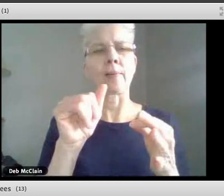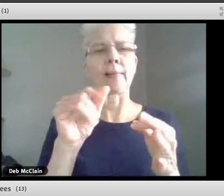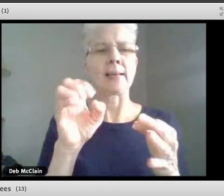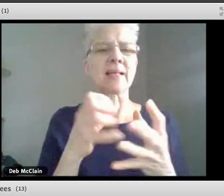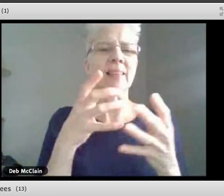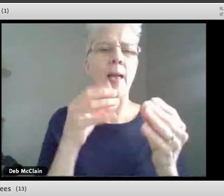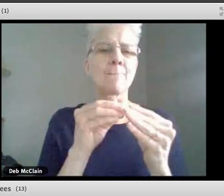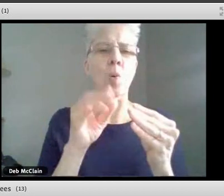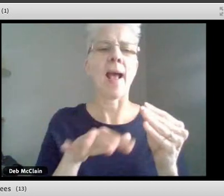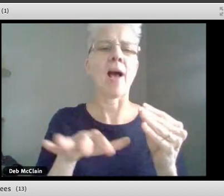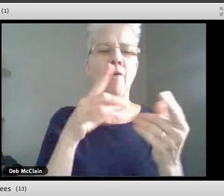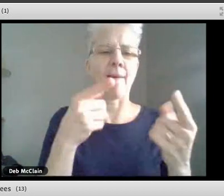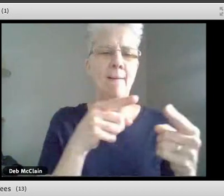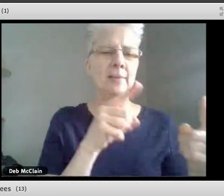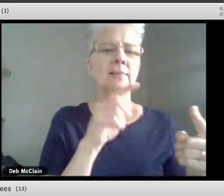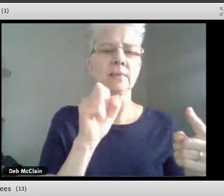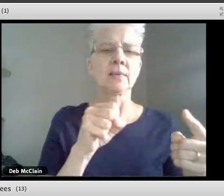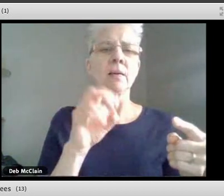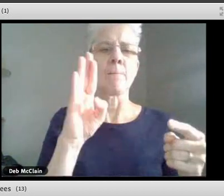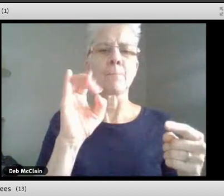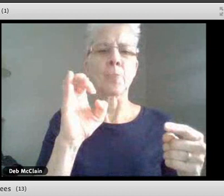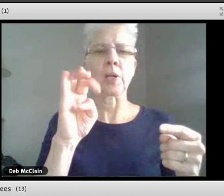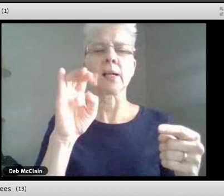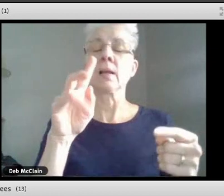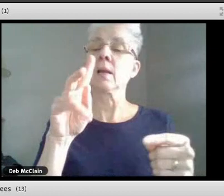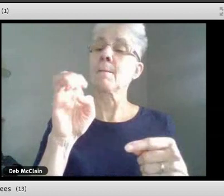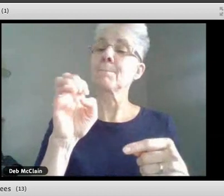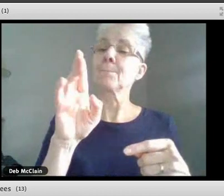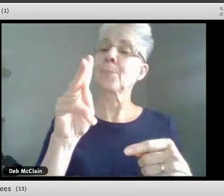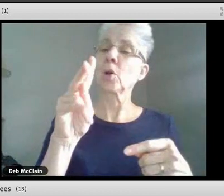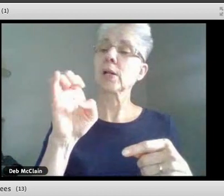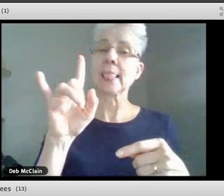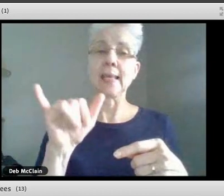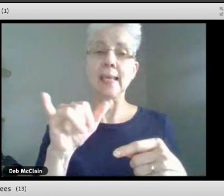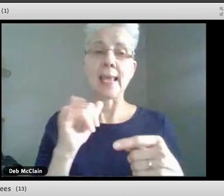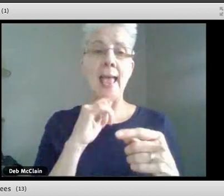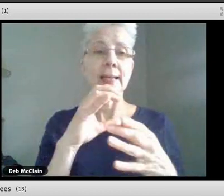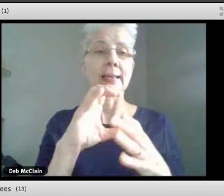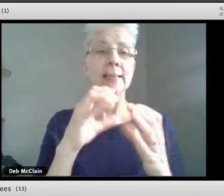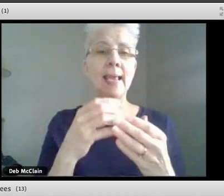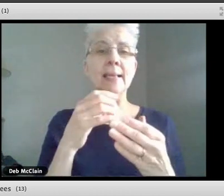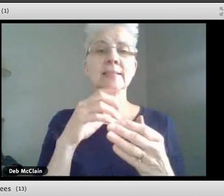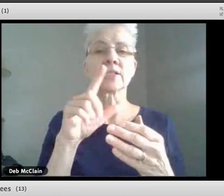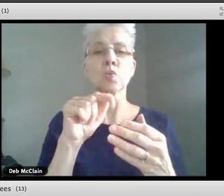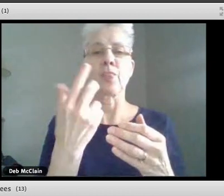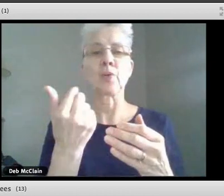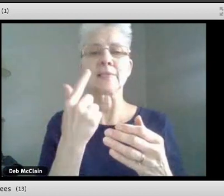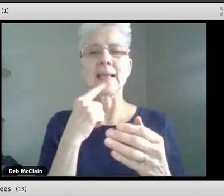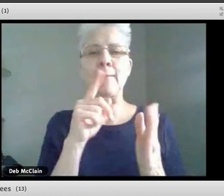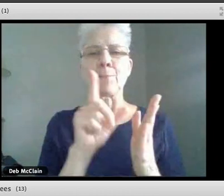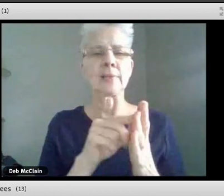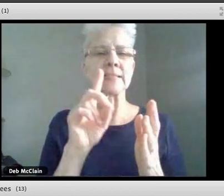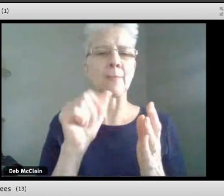Berkeley had a case in 2013 with print disabilities. University of Montana, people couldn't get to their...